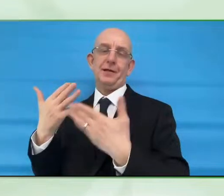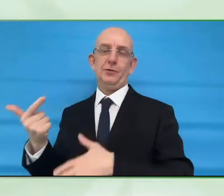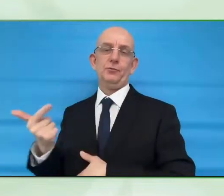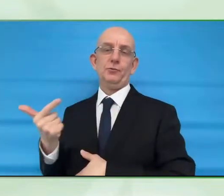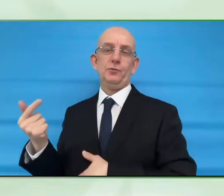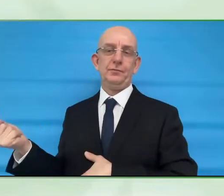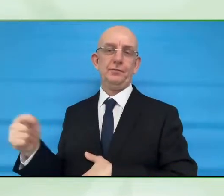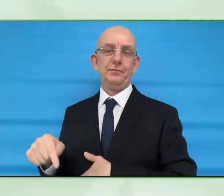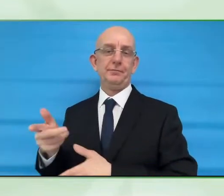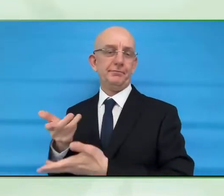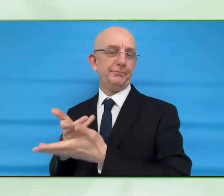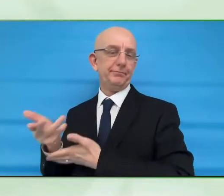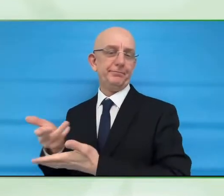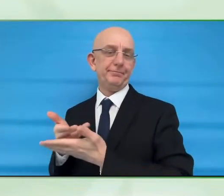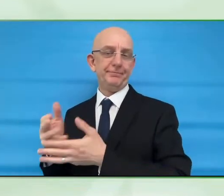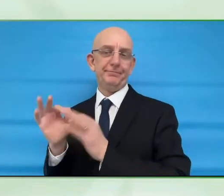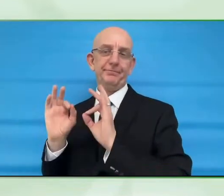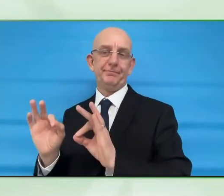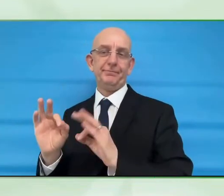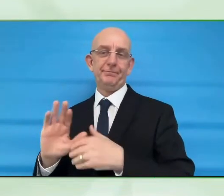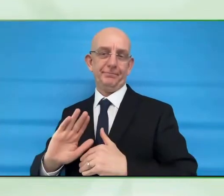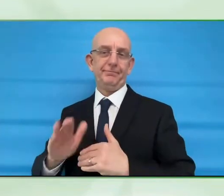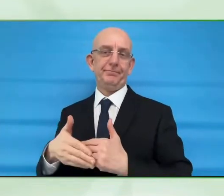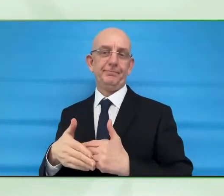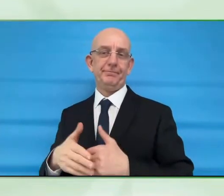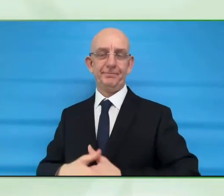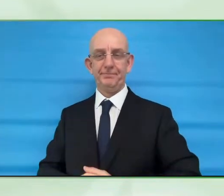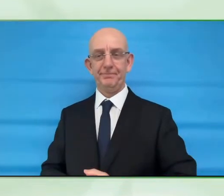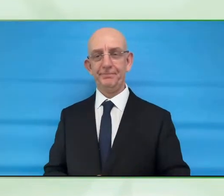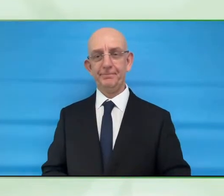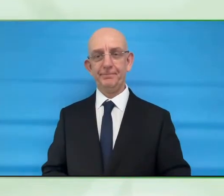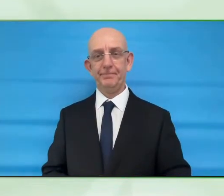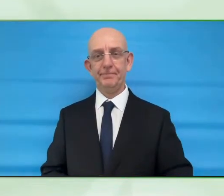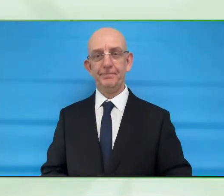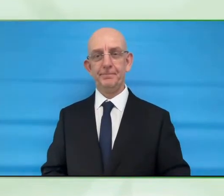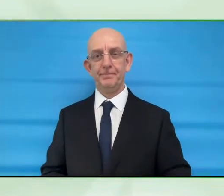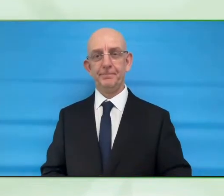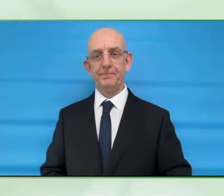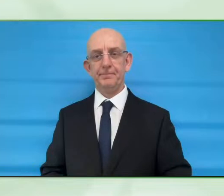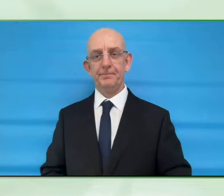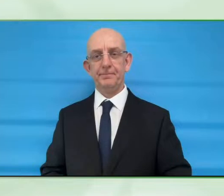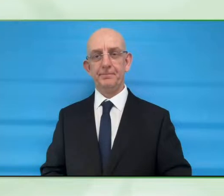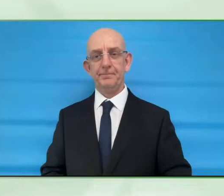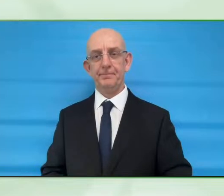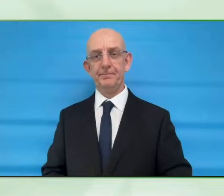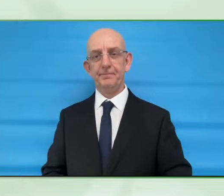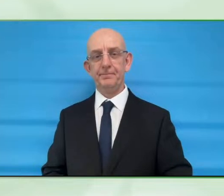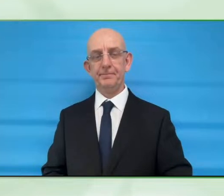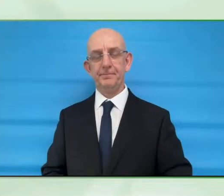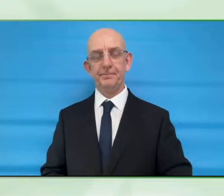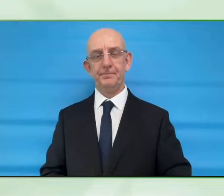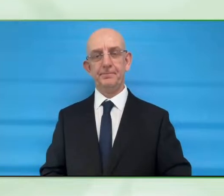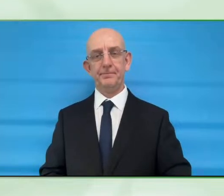I've learned so much about the wonderful work you're doing and I hope you will continue to bring benefits to the people in your committee.